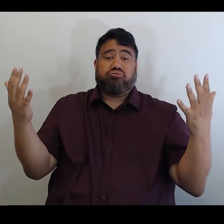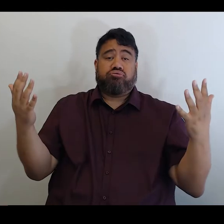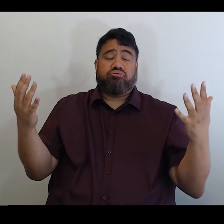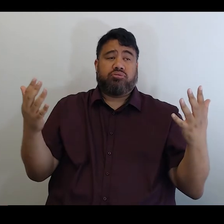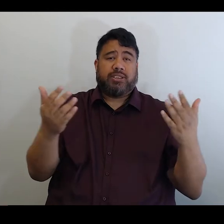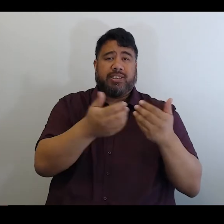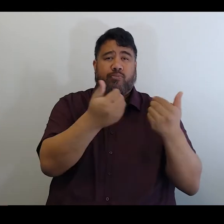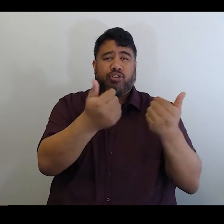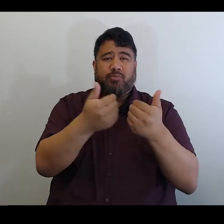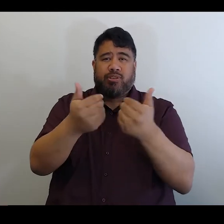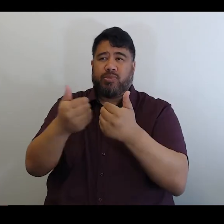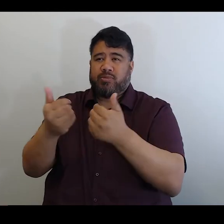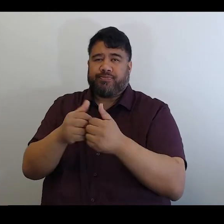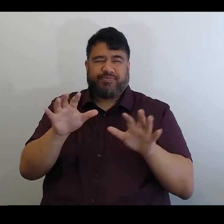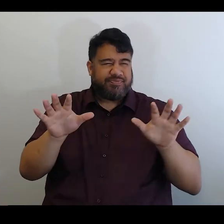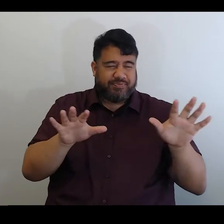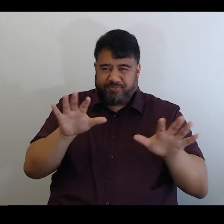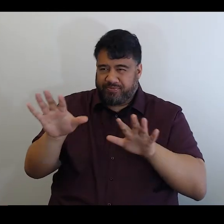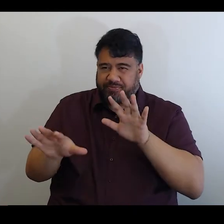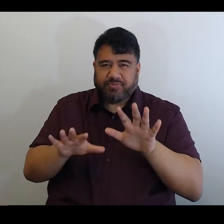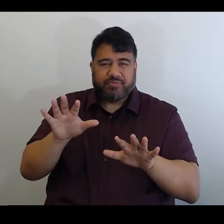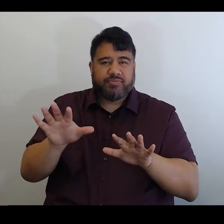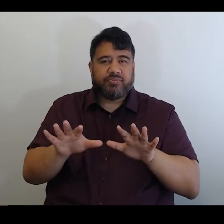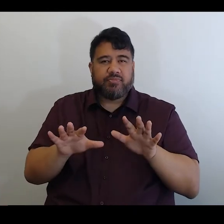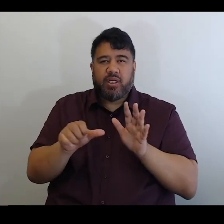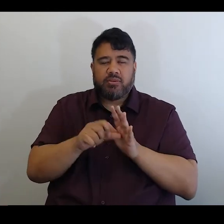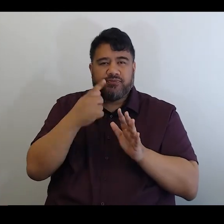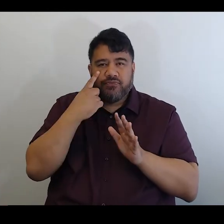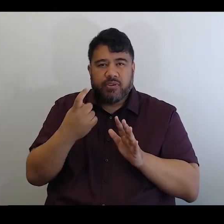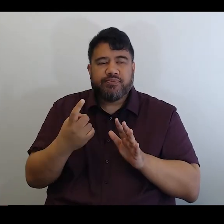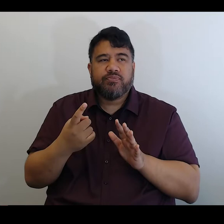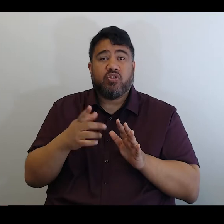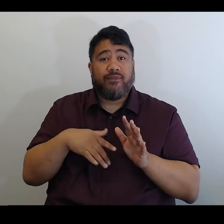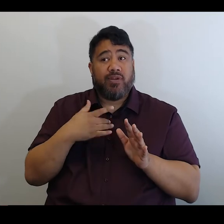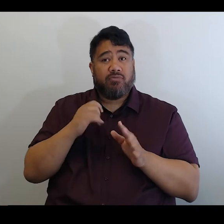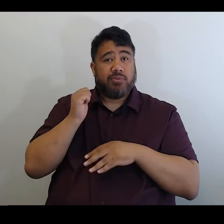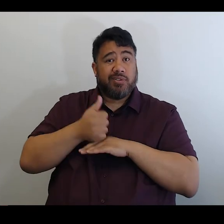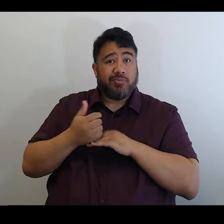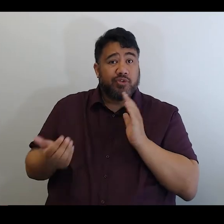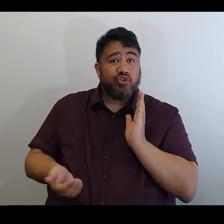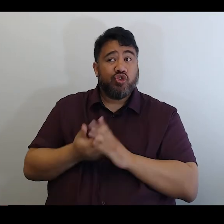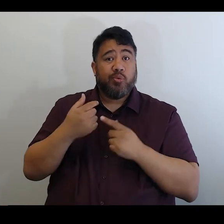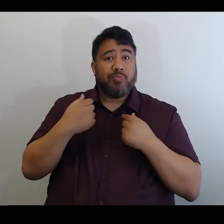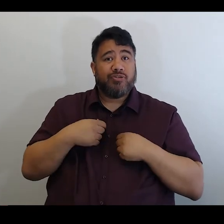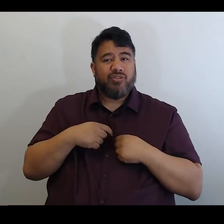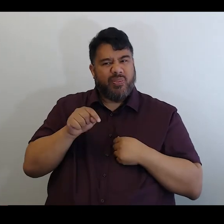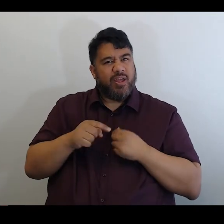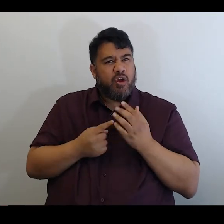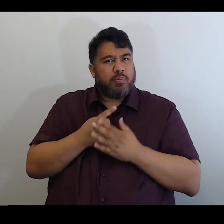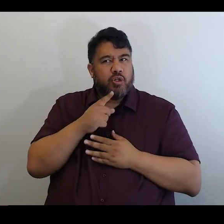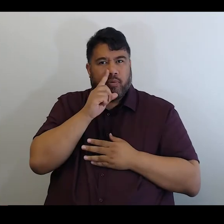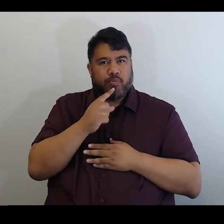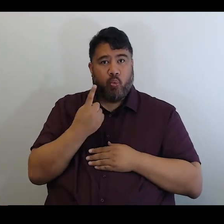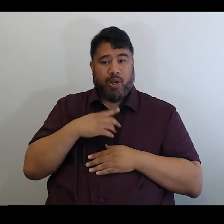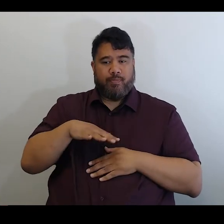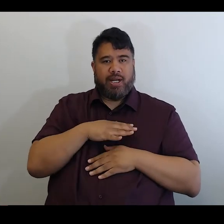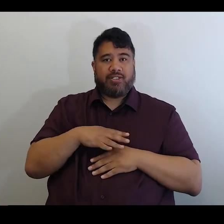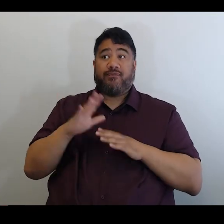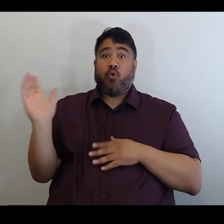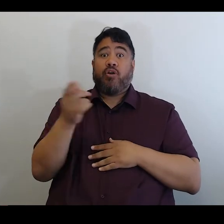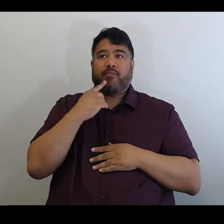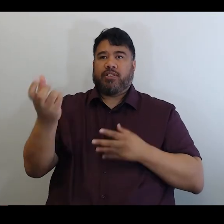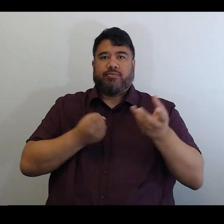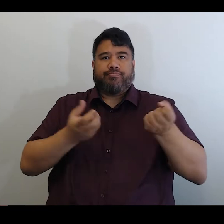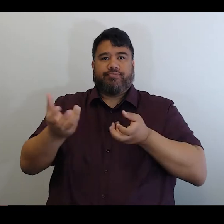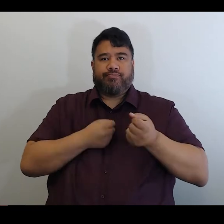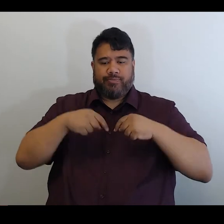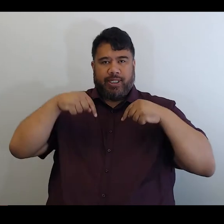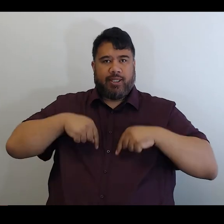and there is an opportunity I think with the establishment of our agency to look at things like that so thank you for for that suggestion.